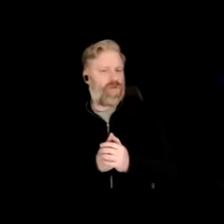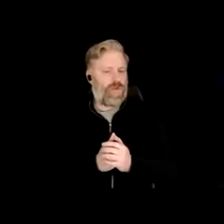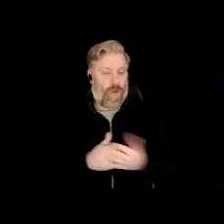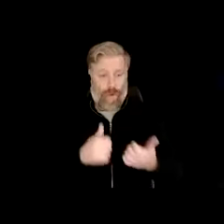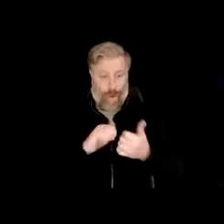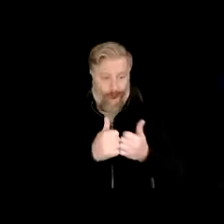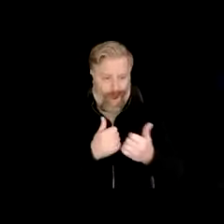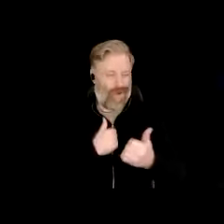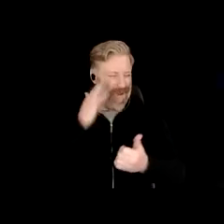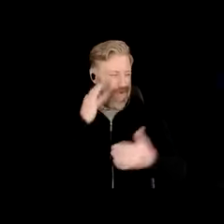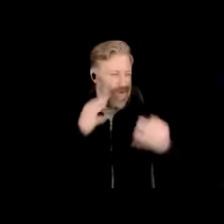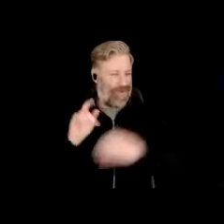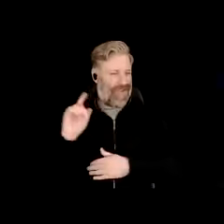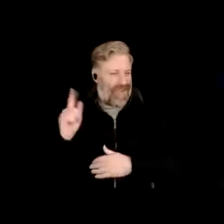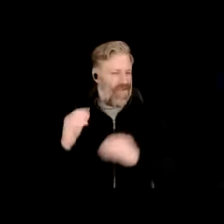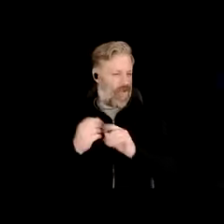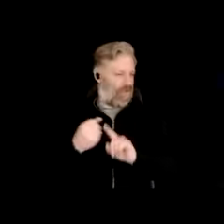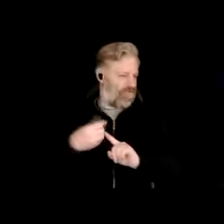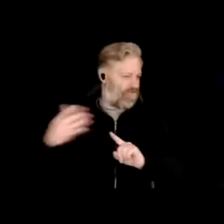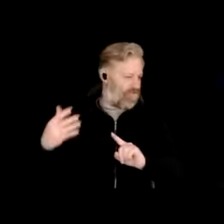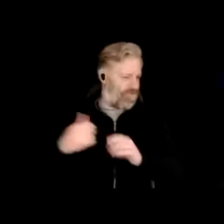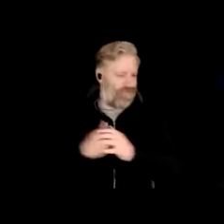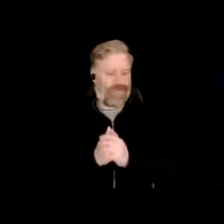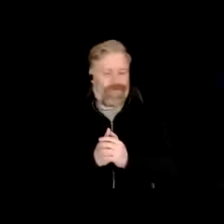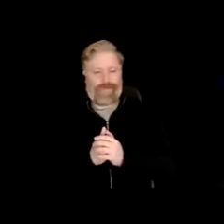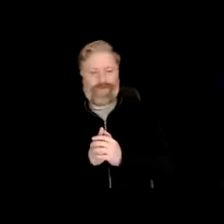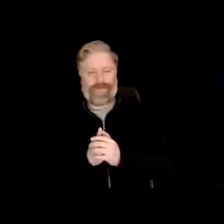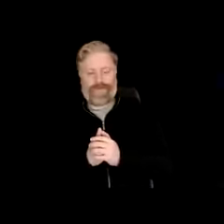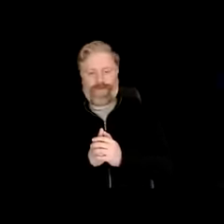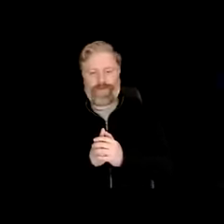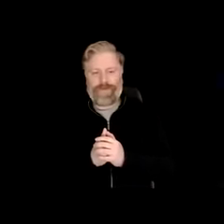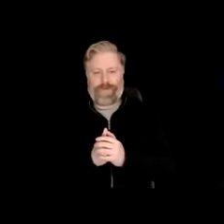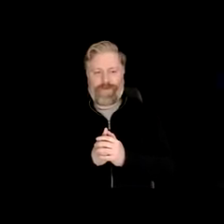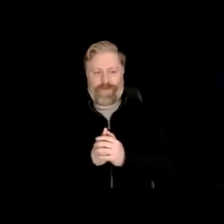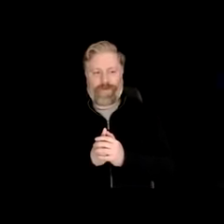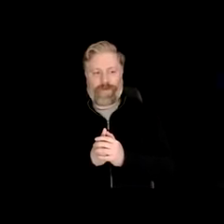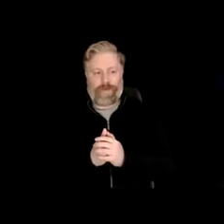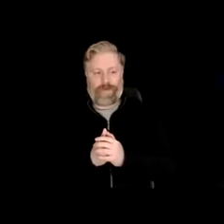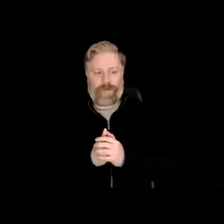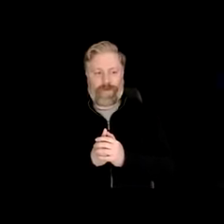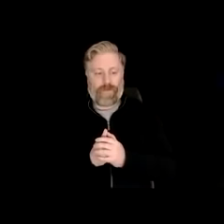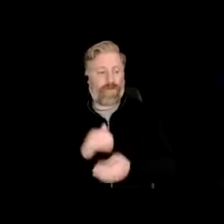on how to do that later on. It would be extra helpful if you can make your questions